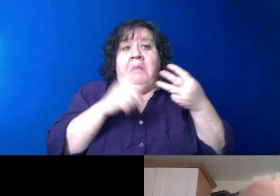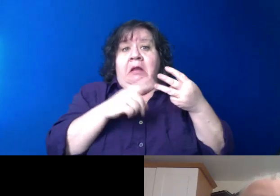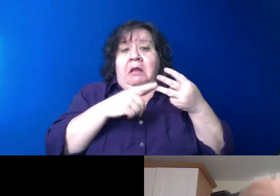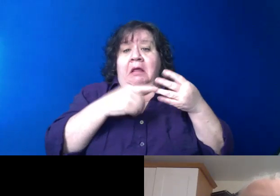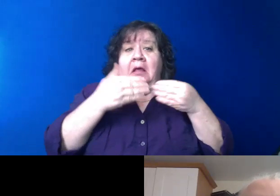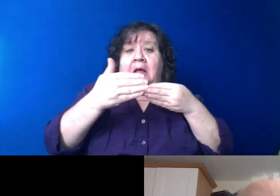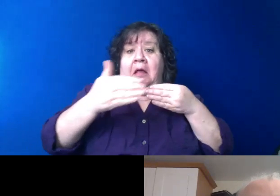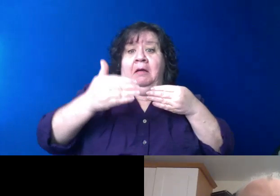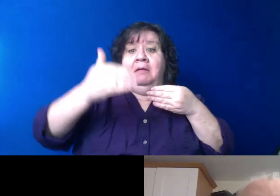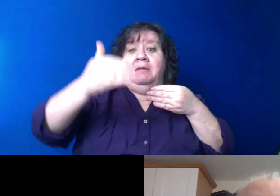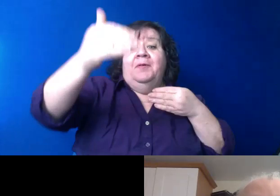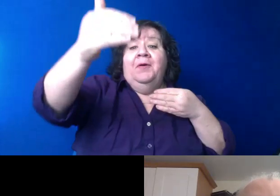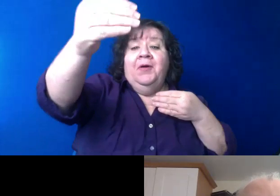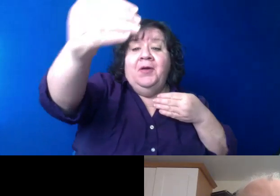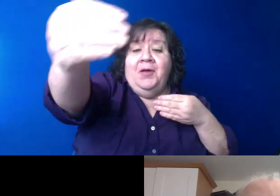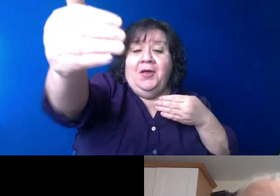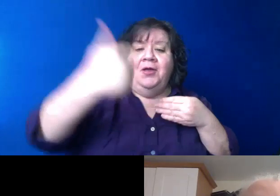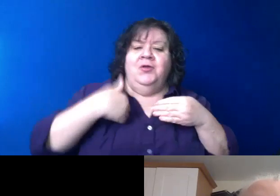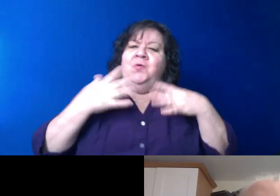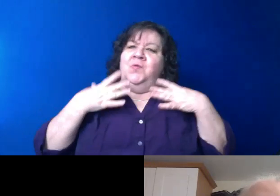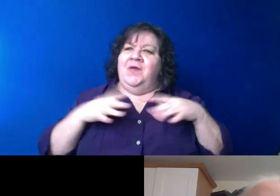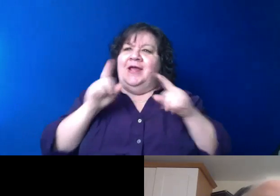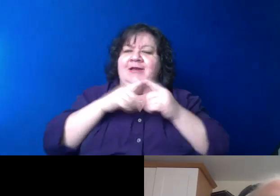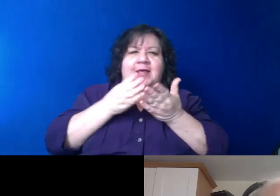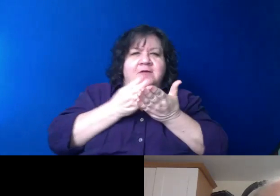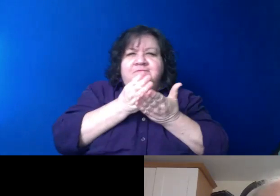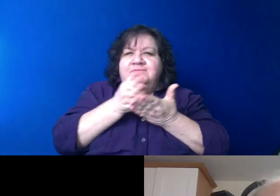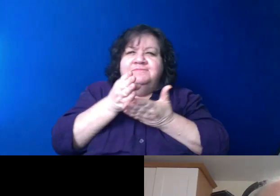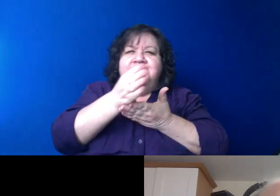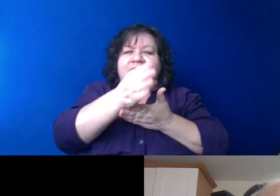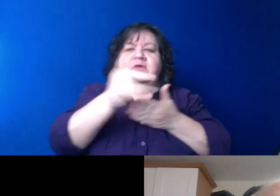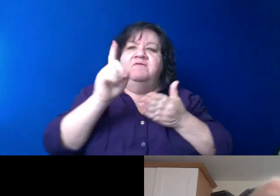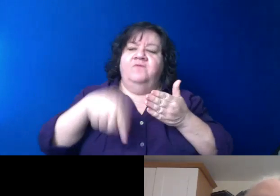that's kind of the thinking of it and it's a small it's a small group kind of thinking at the moment